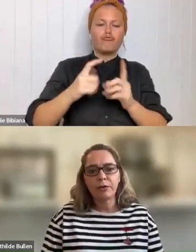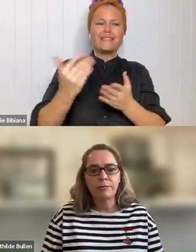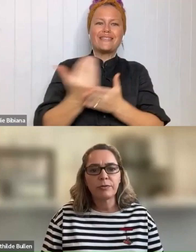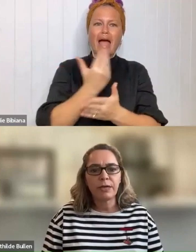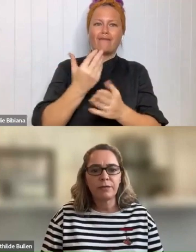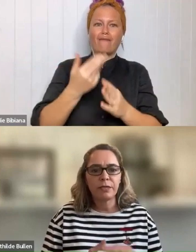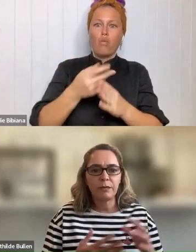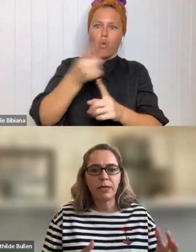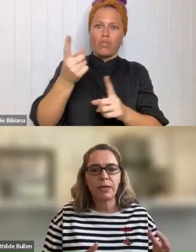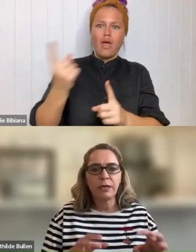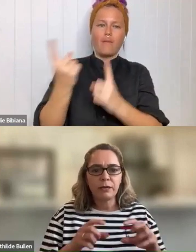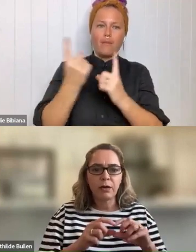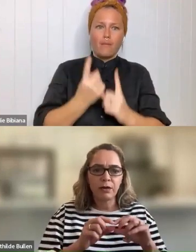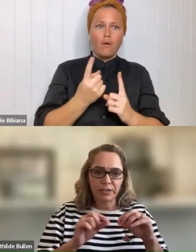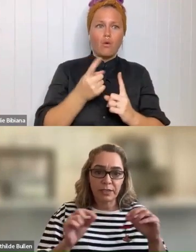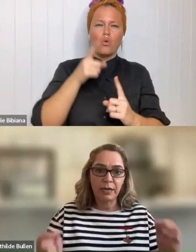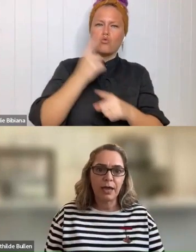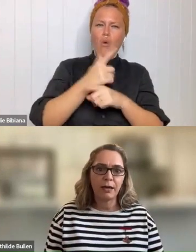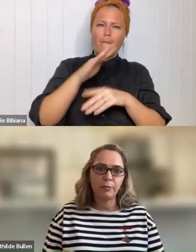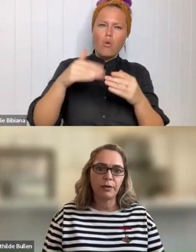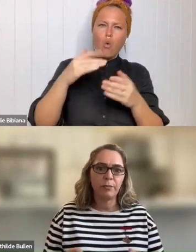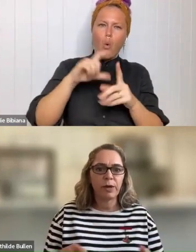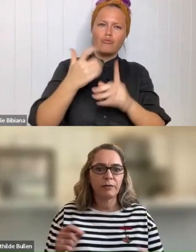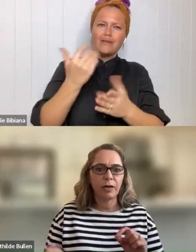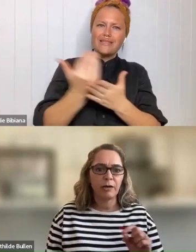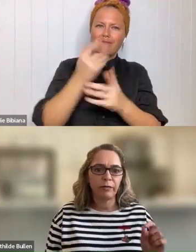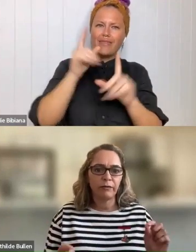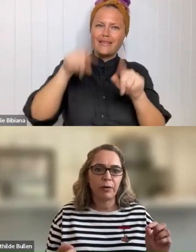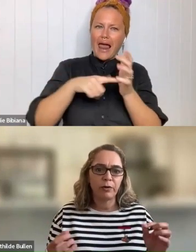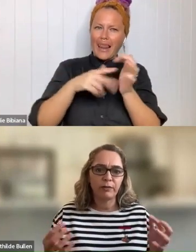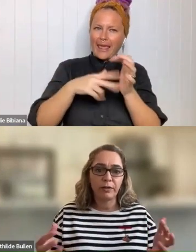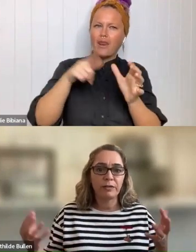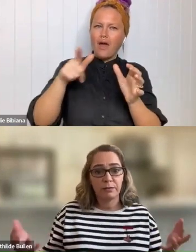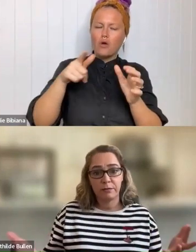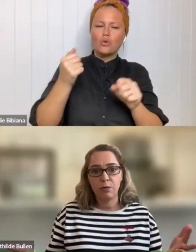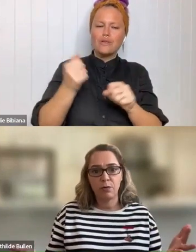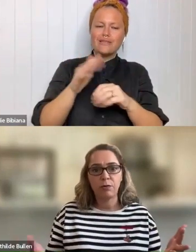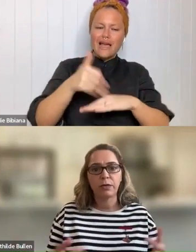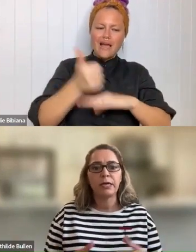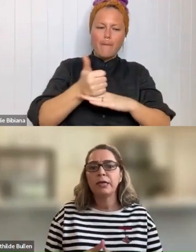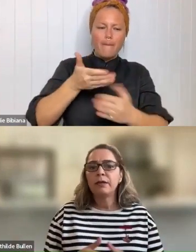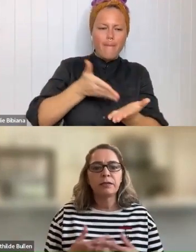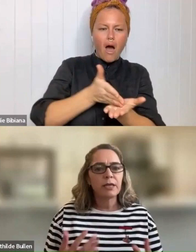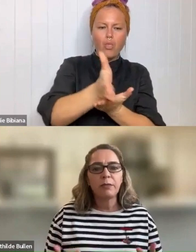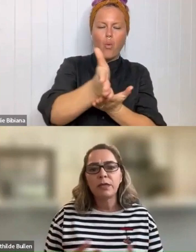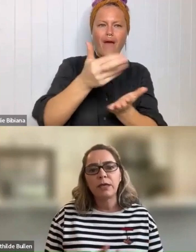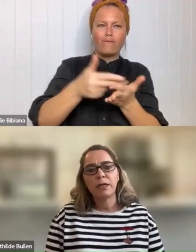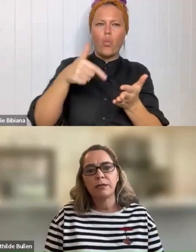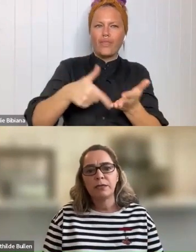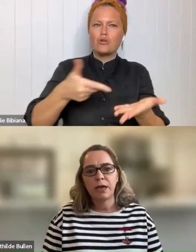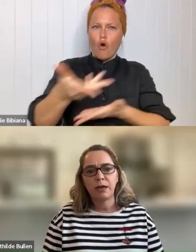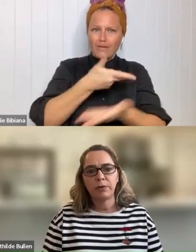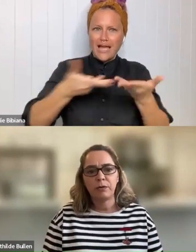cultural safety at the beginning and kind of setting out a bit of a pathway or a framework for this talk. The same thing needs to happen